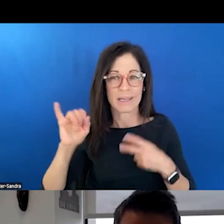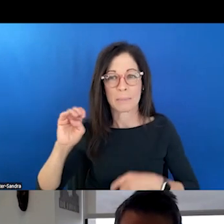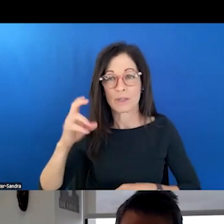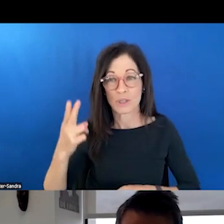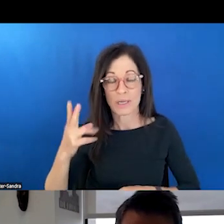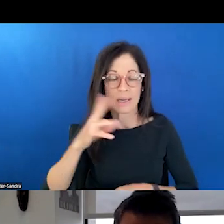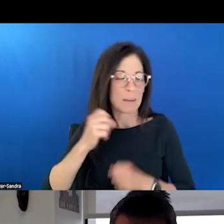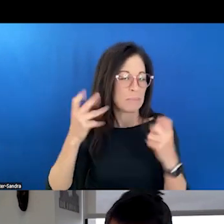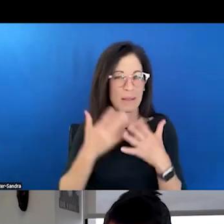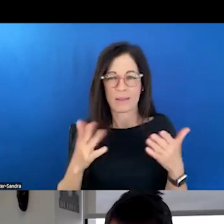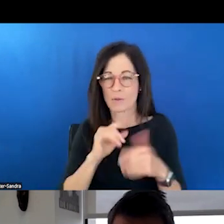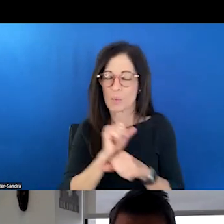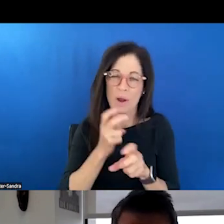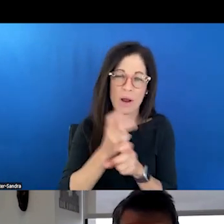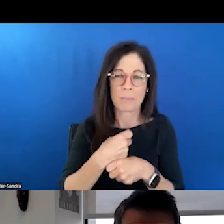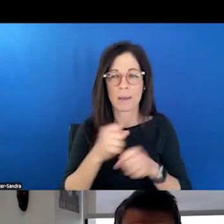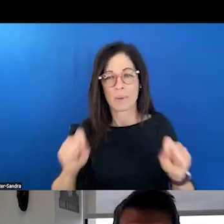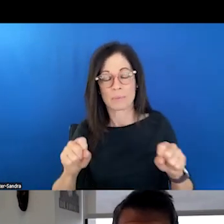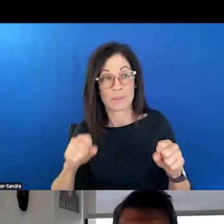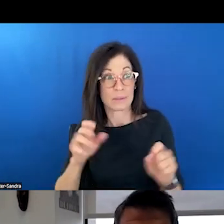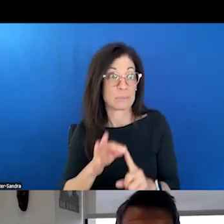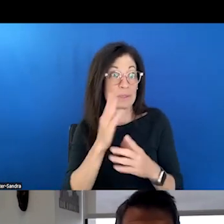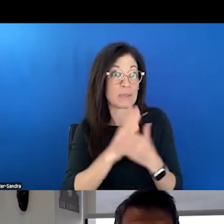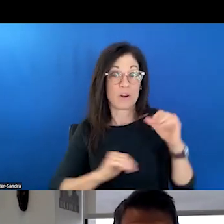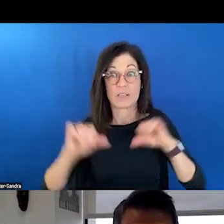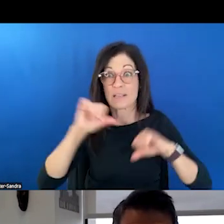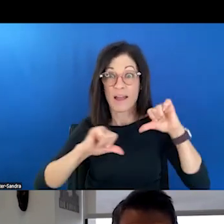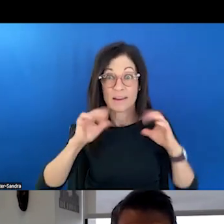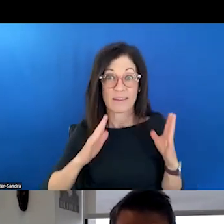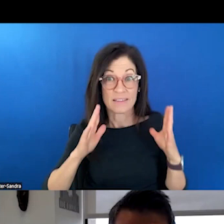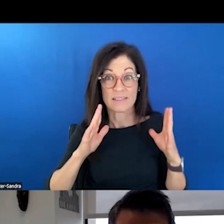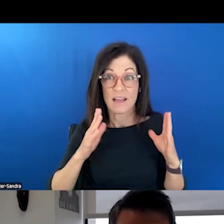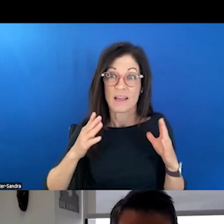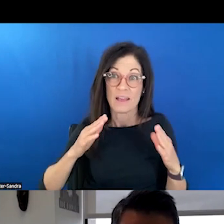POSSIBLE, ESPECIALLY SOME OF THE SCIENTISTS COLLEAGUES ACROSS THE